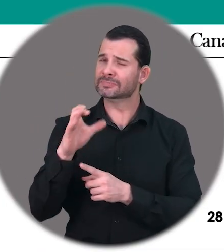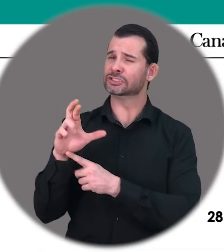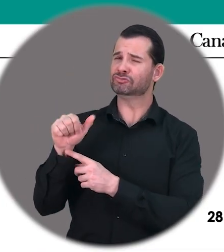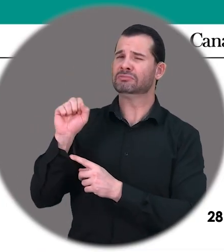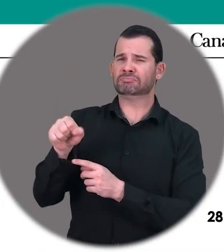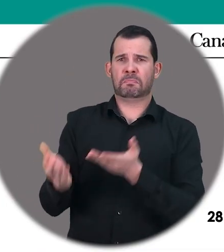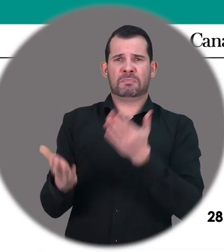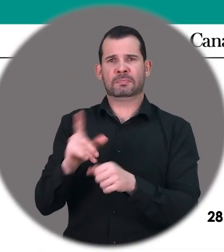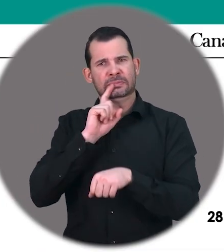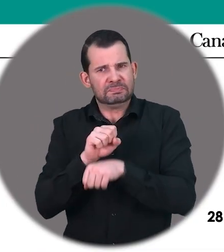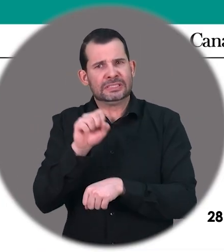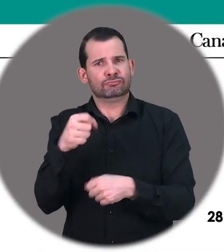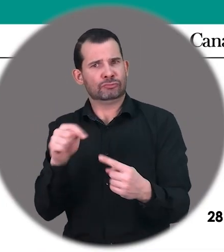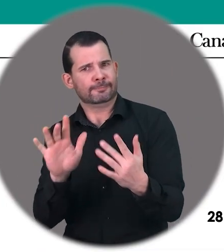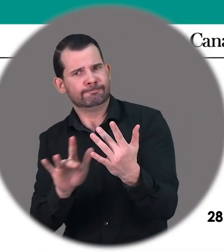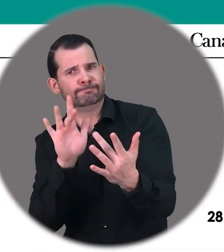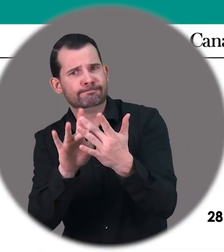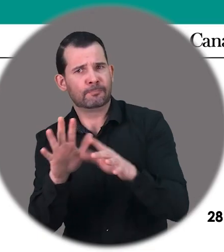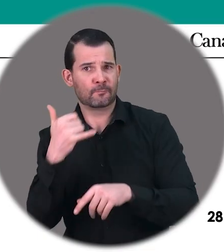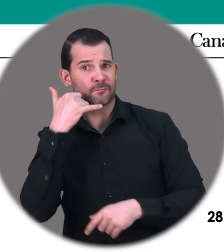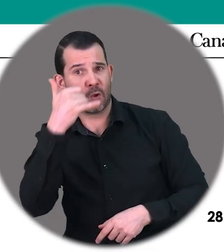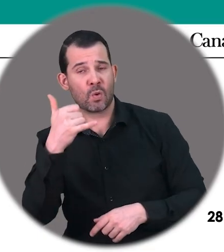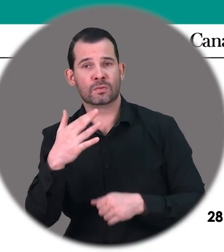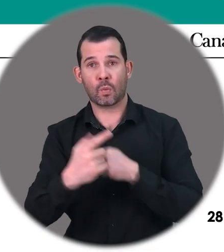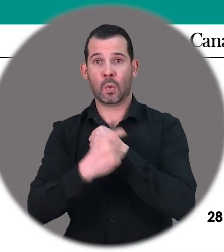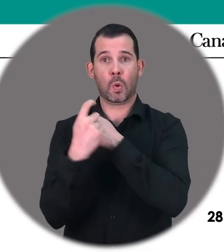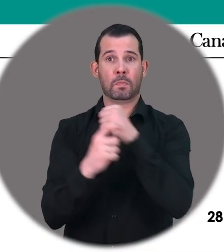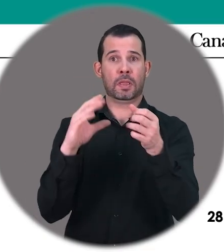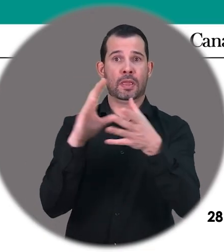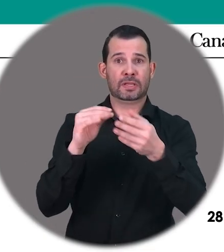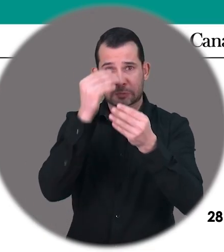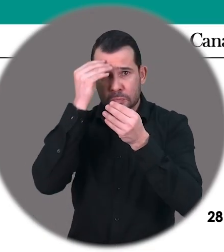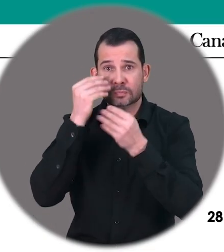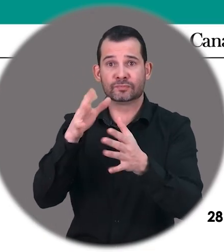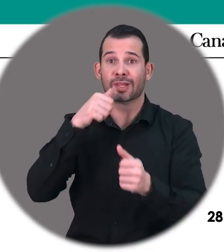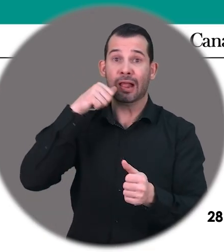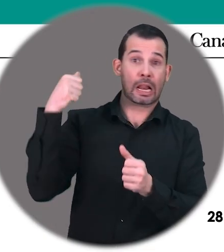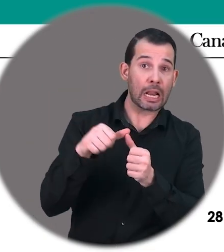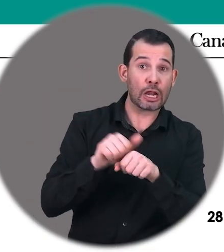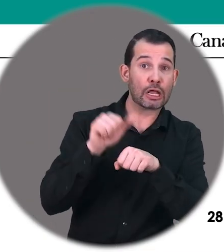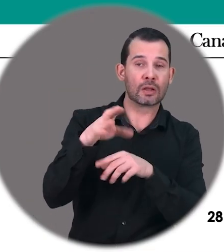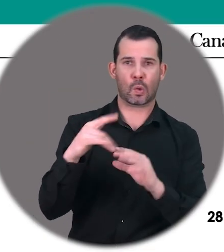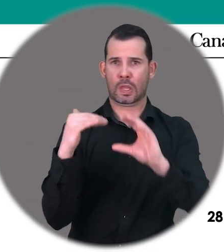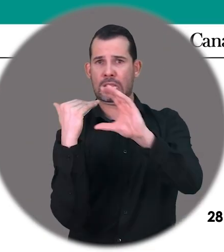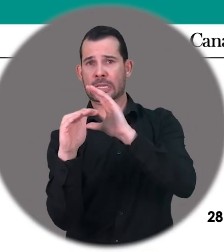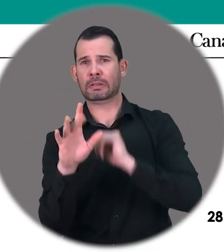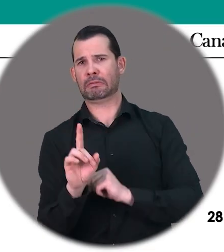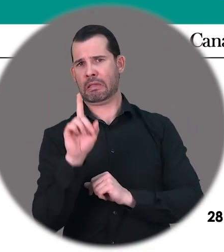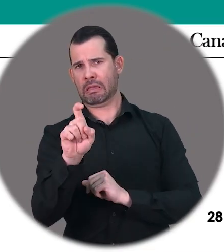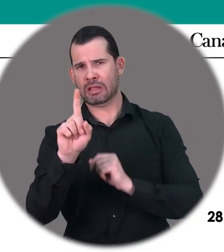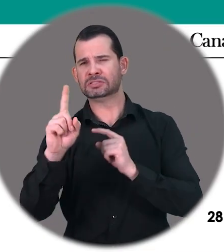The CRA may legitimately contact you by phone, automated message, letter, or email